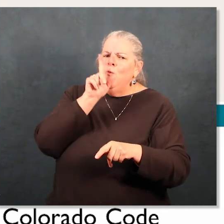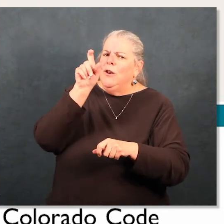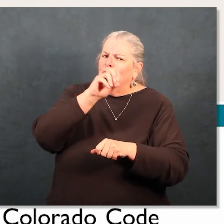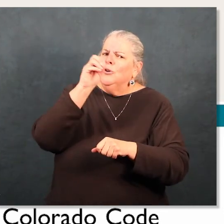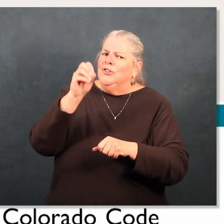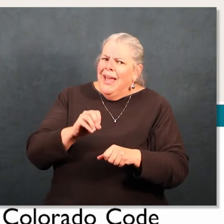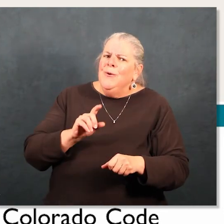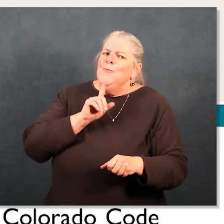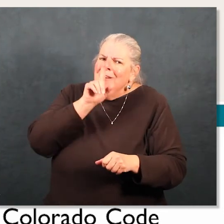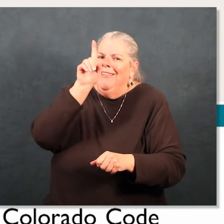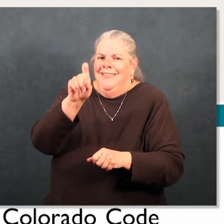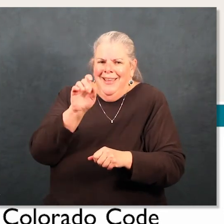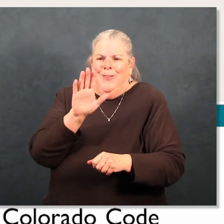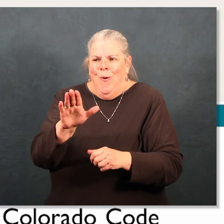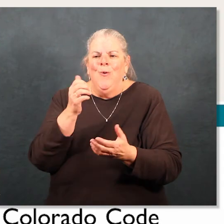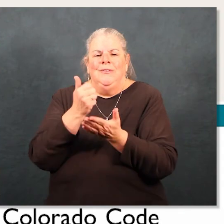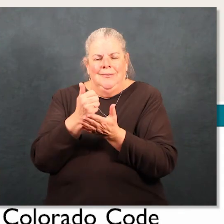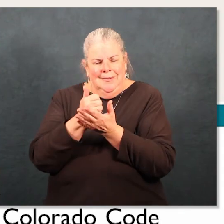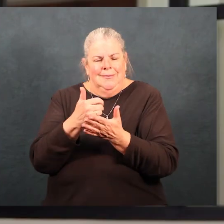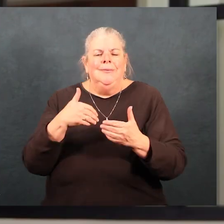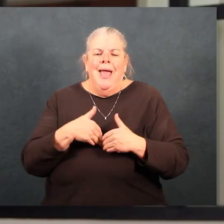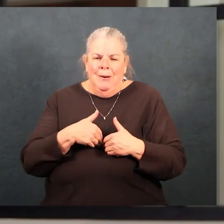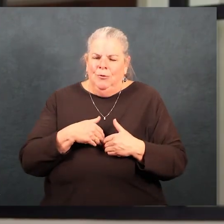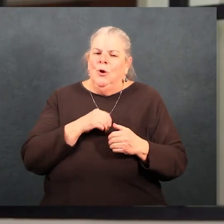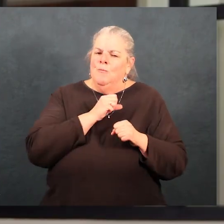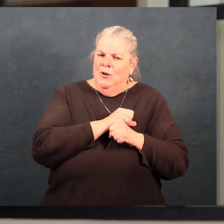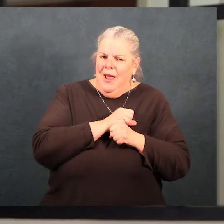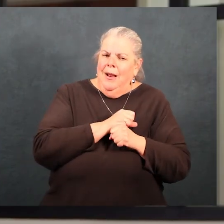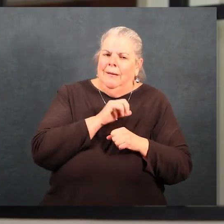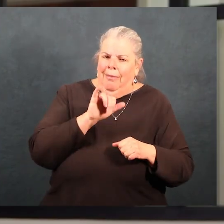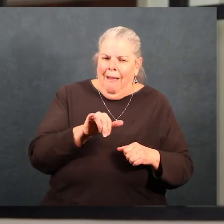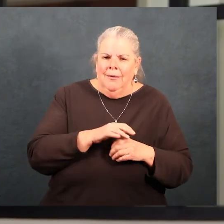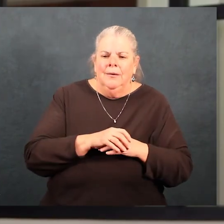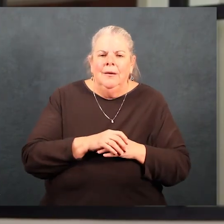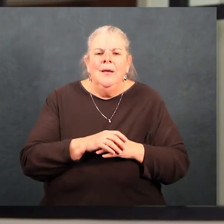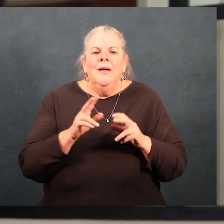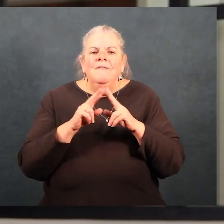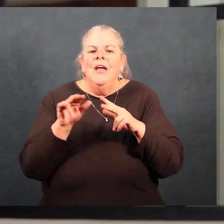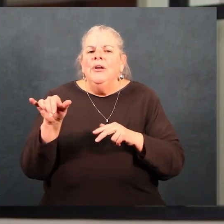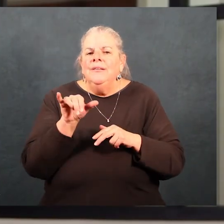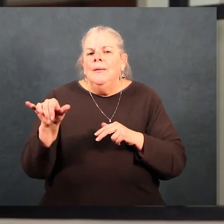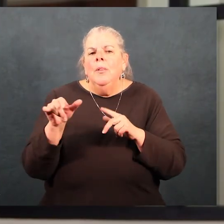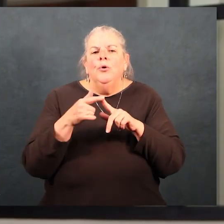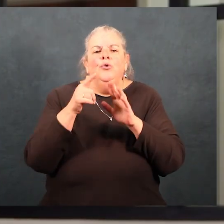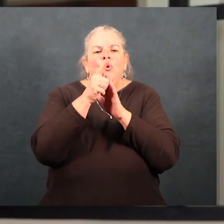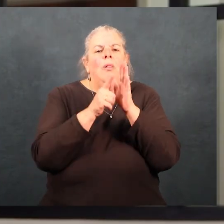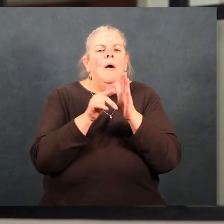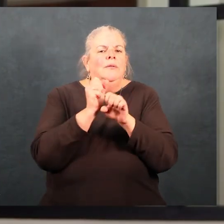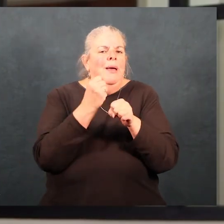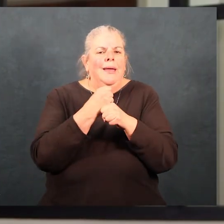need these assistance animals. It's very similar to laws that make it illegal for people to park